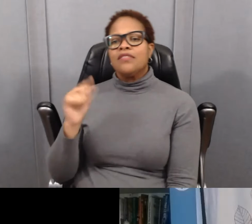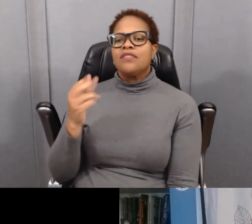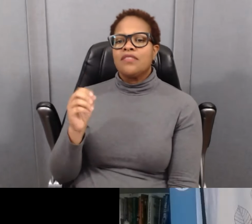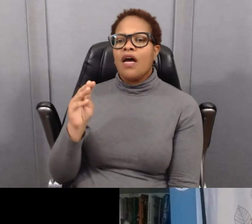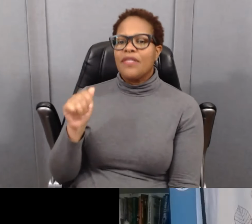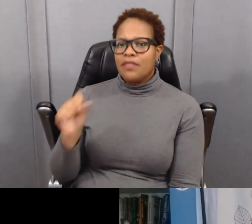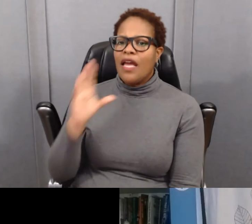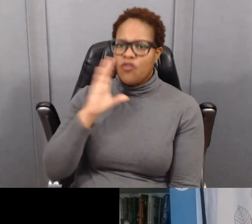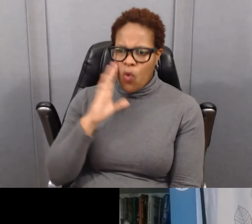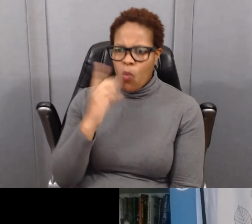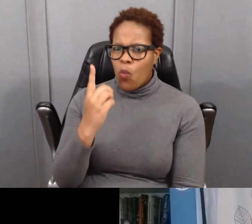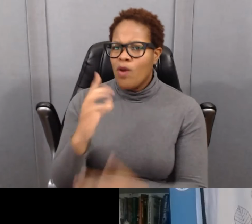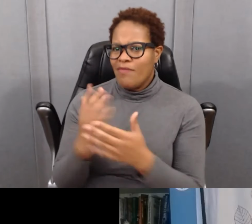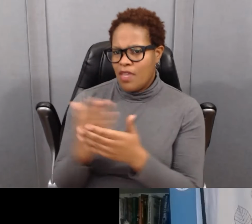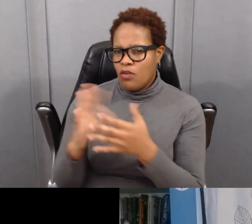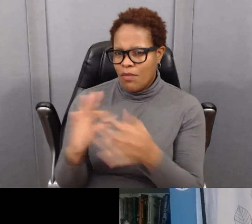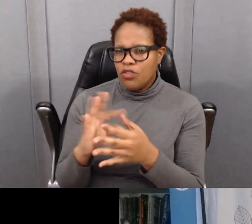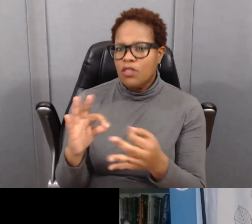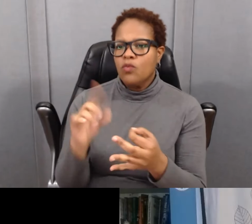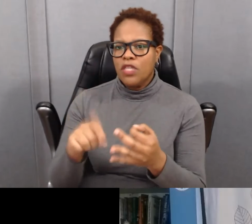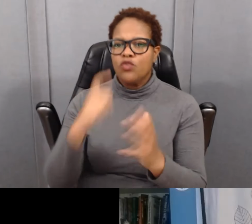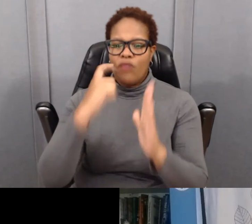that we also need to recognize our own biases.